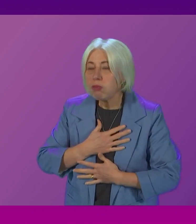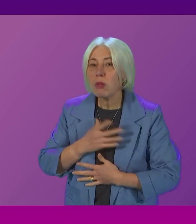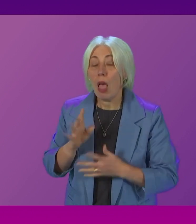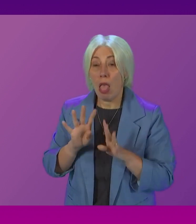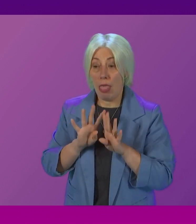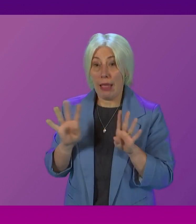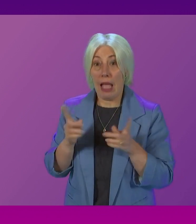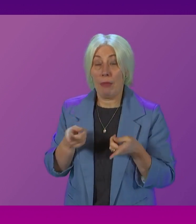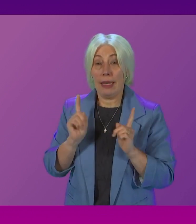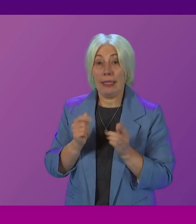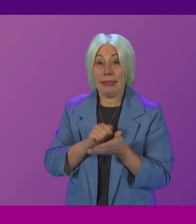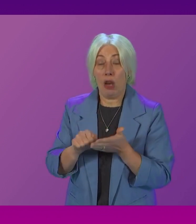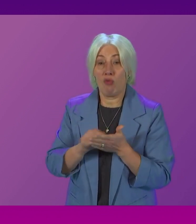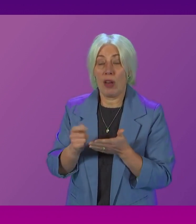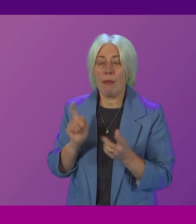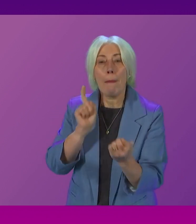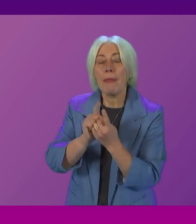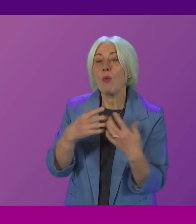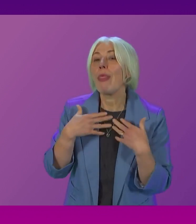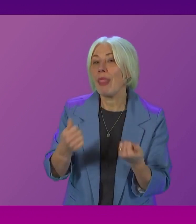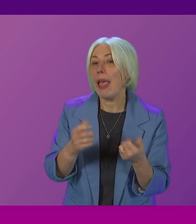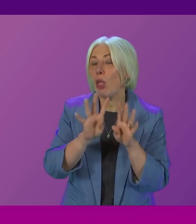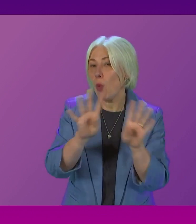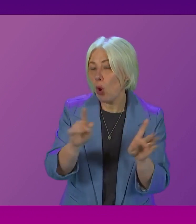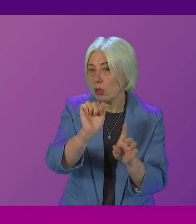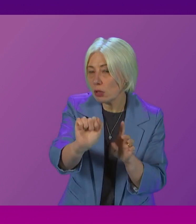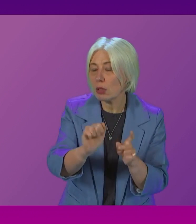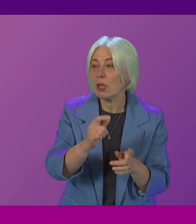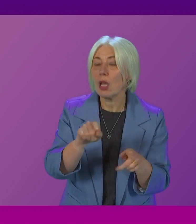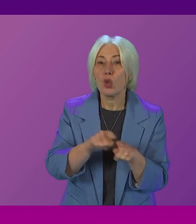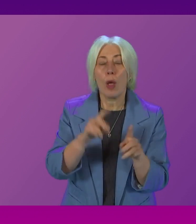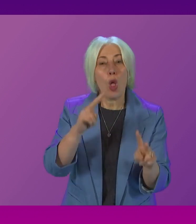for Health and Social Care has met the health board leadership. The review that has already